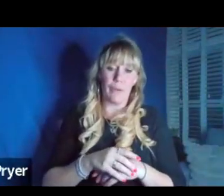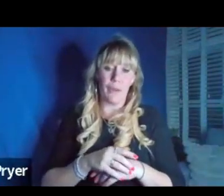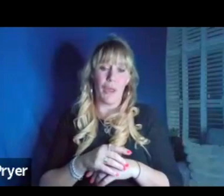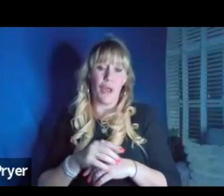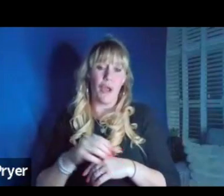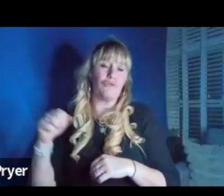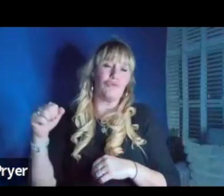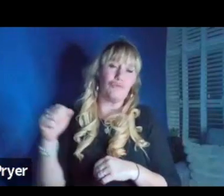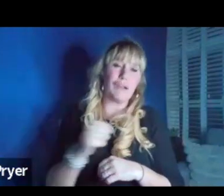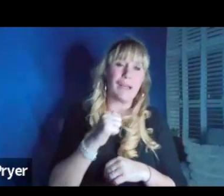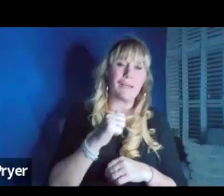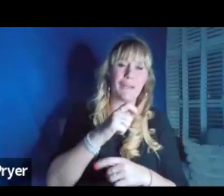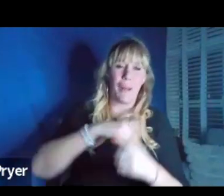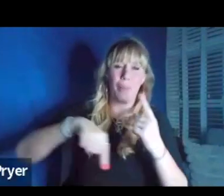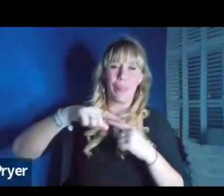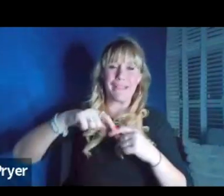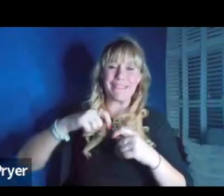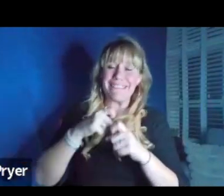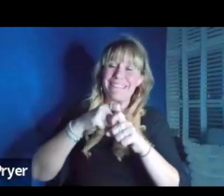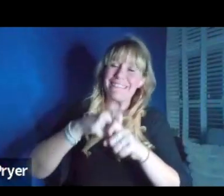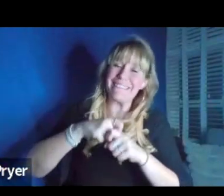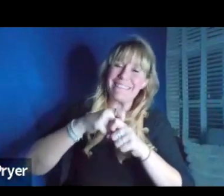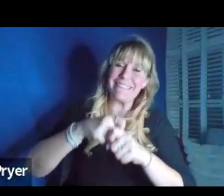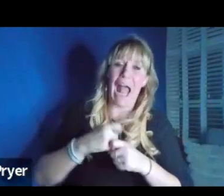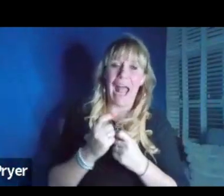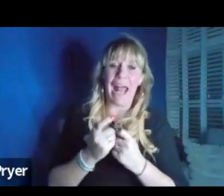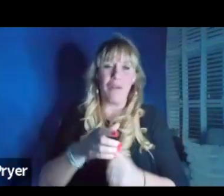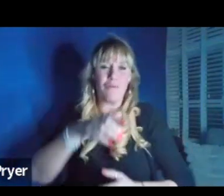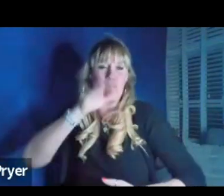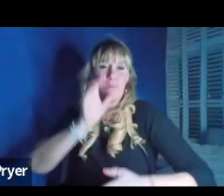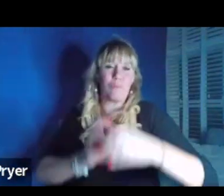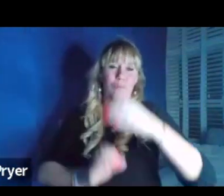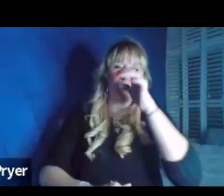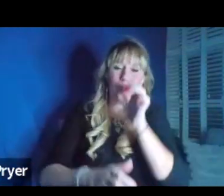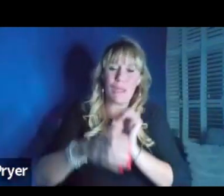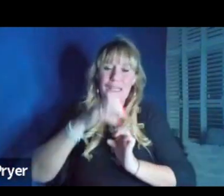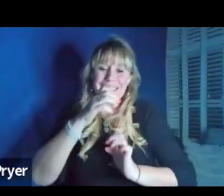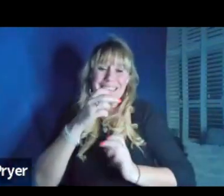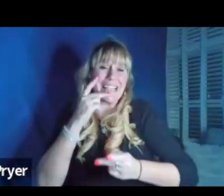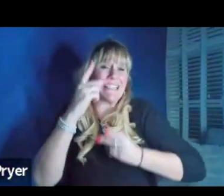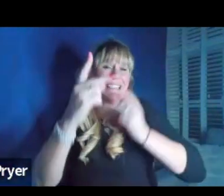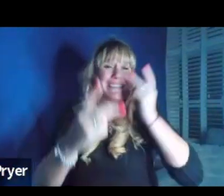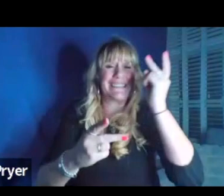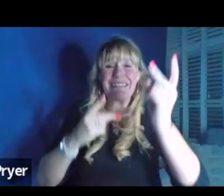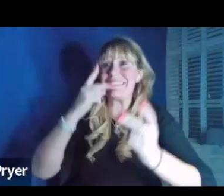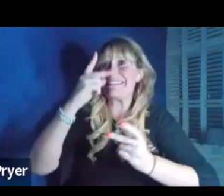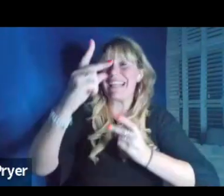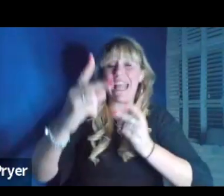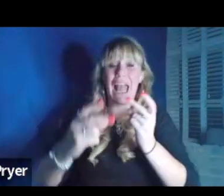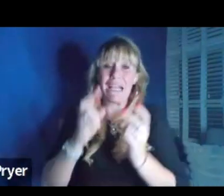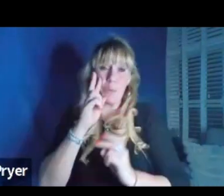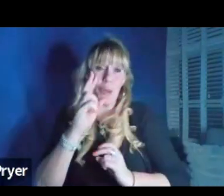And sing brownie songs as we watch the fire glow Ging gang goolie goolie goolie watcha,